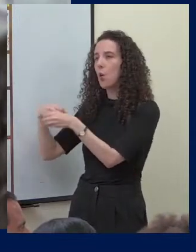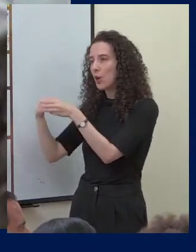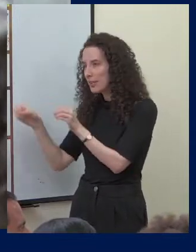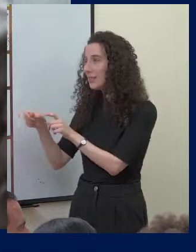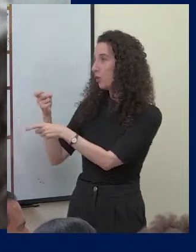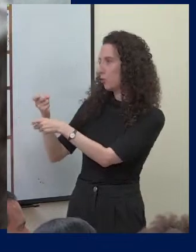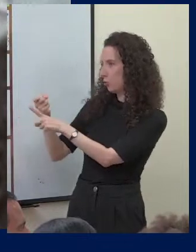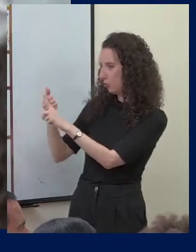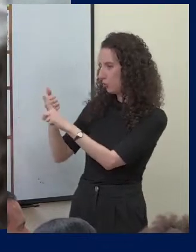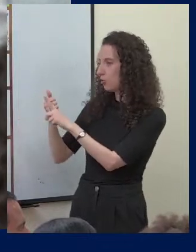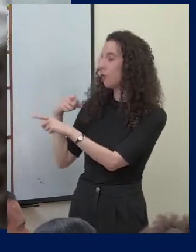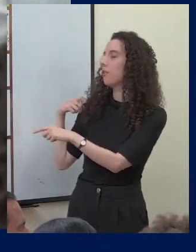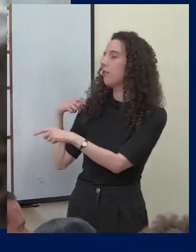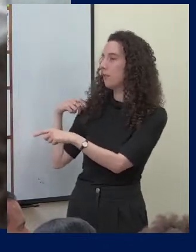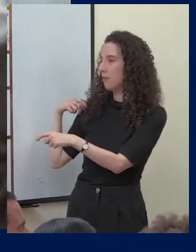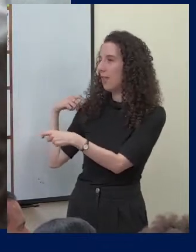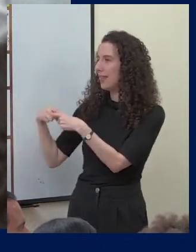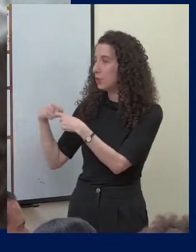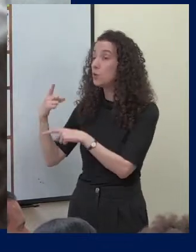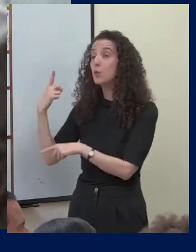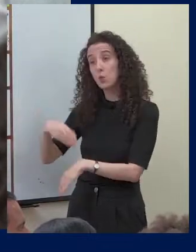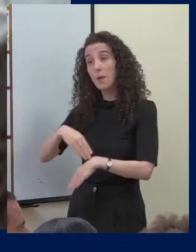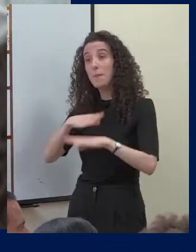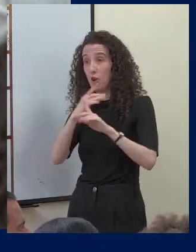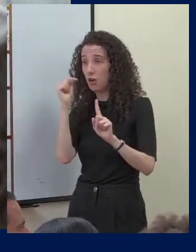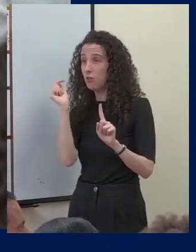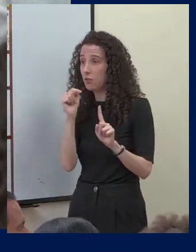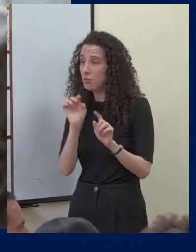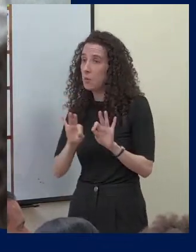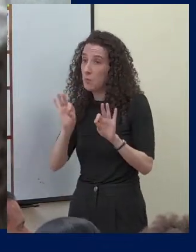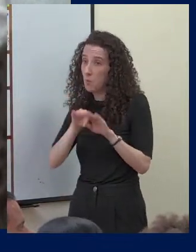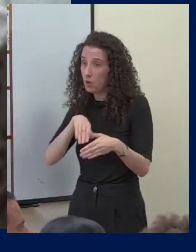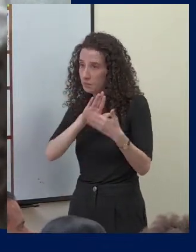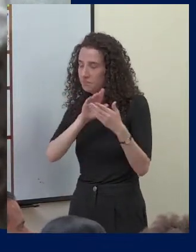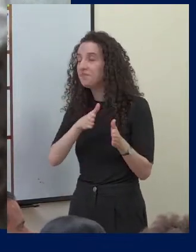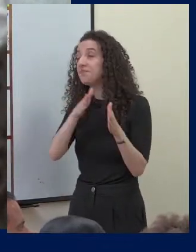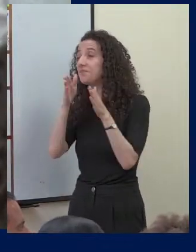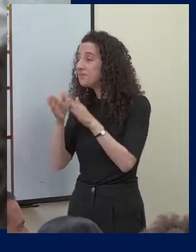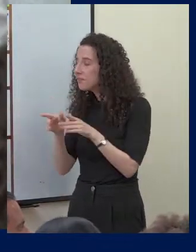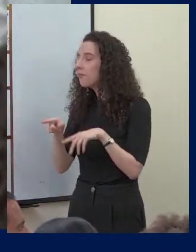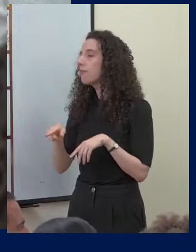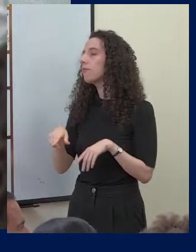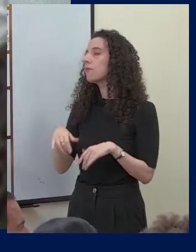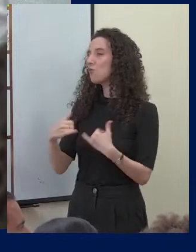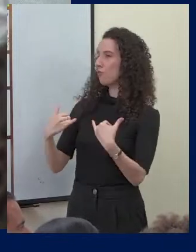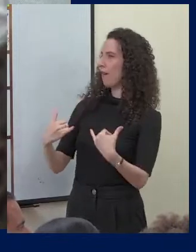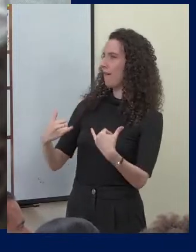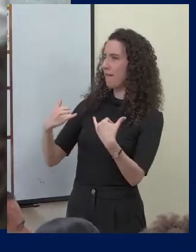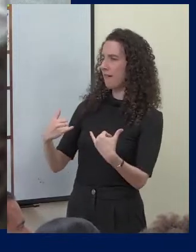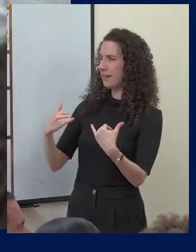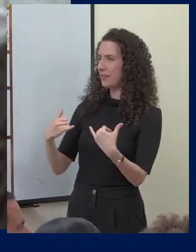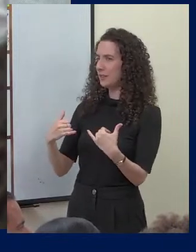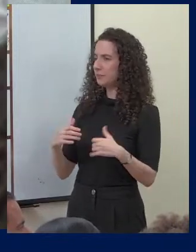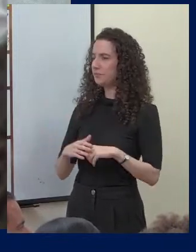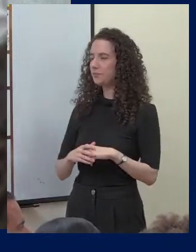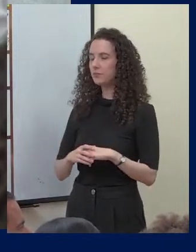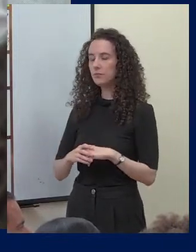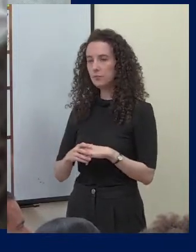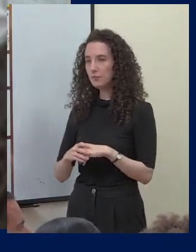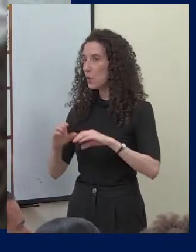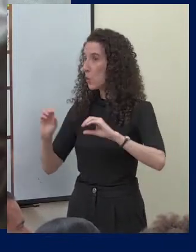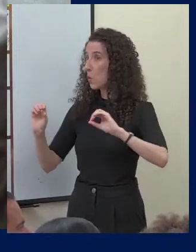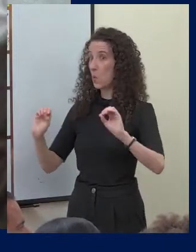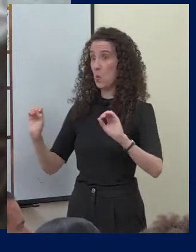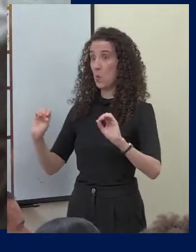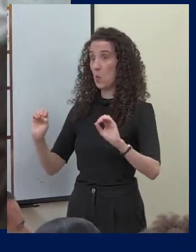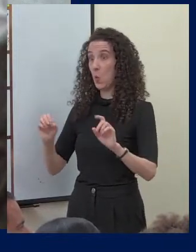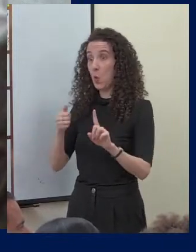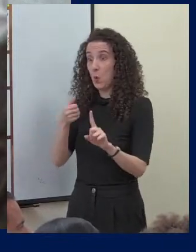that needs to be addressed there's currently no identifiers to suicide prevention strategies